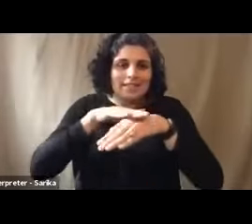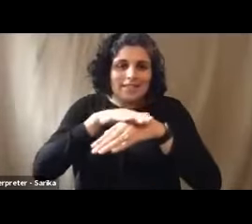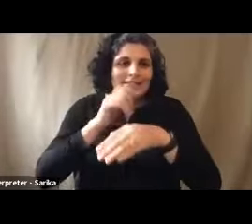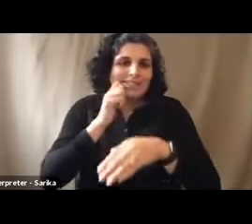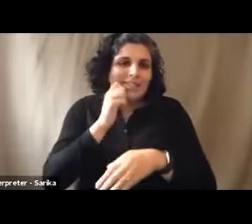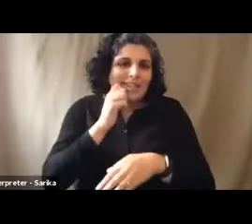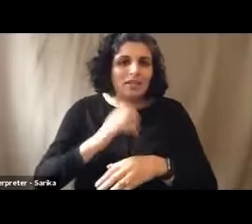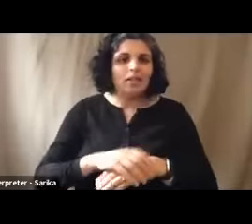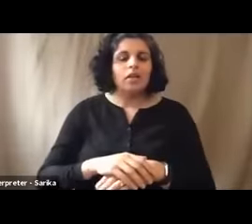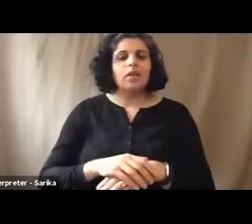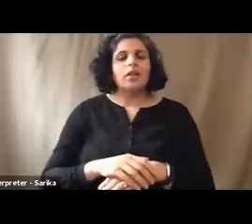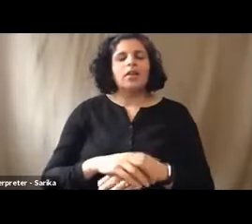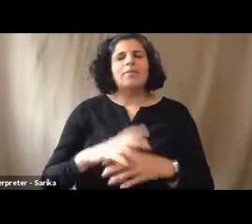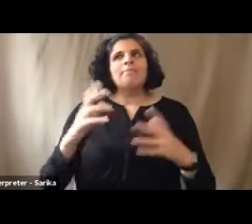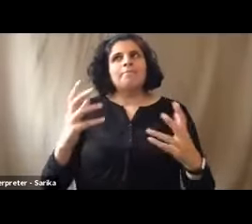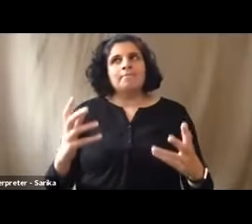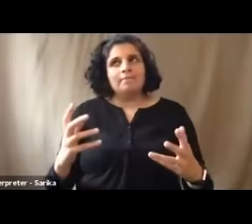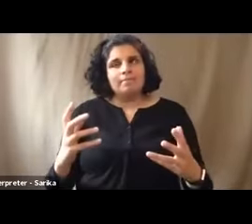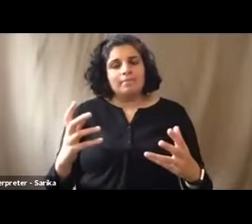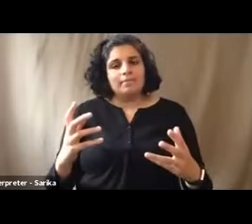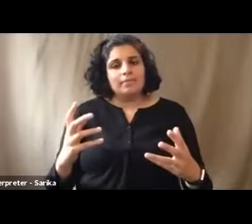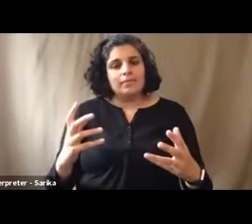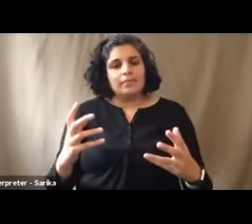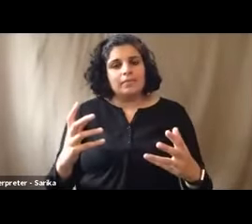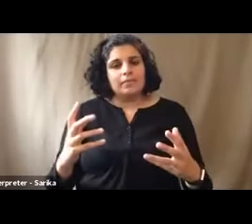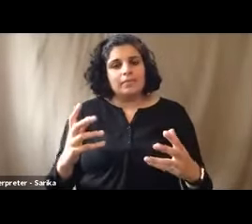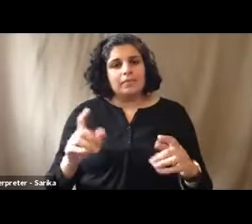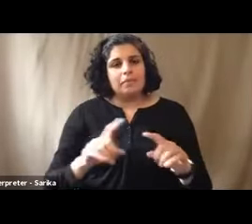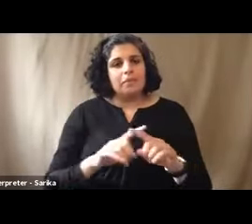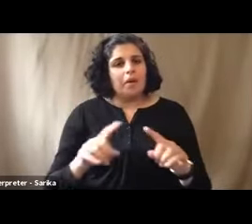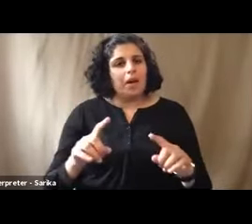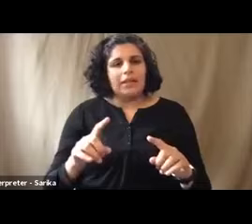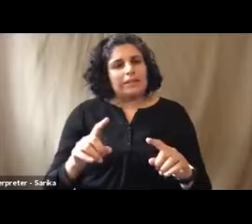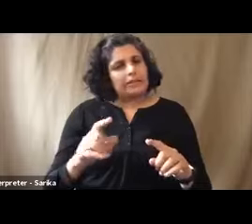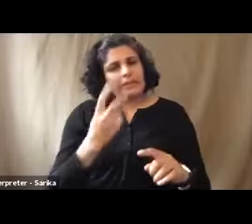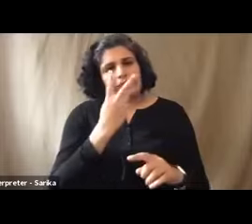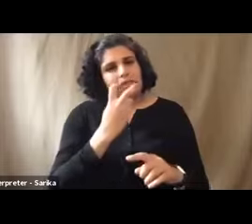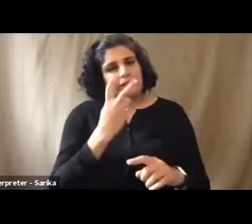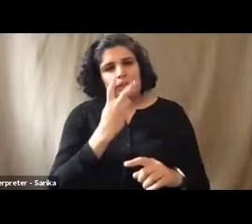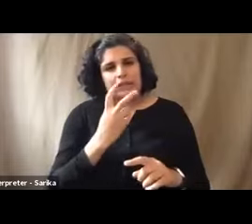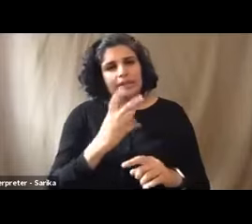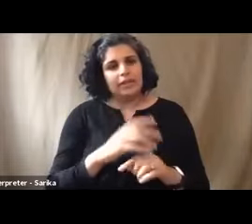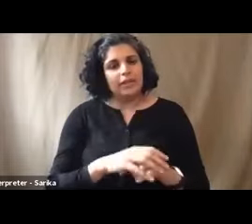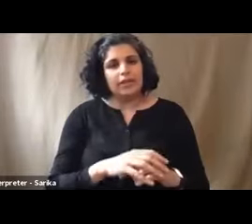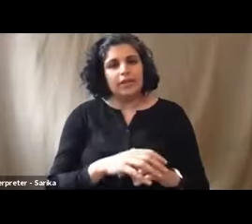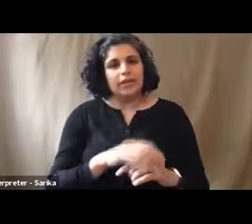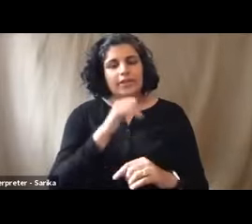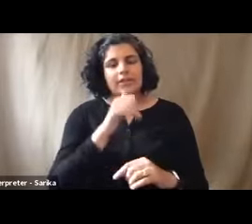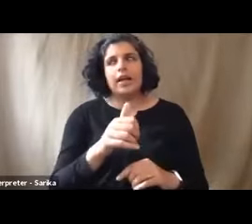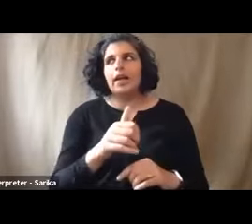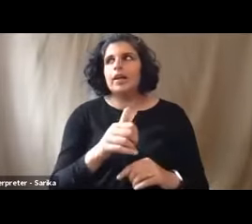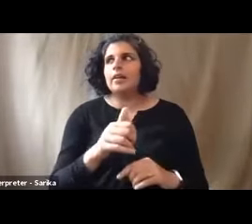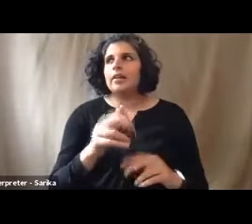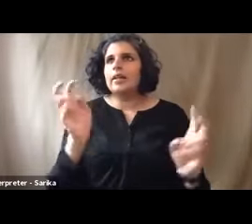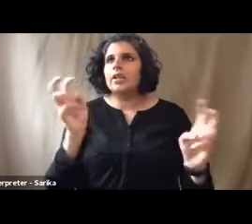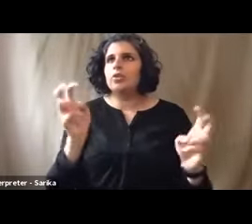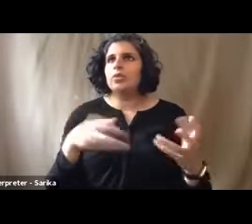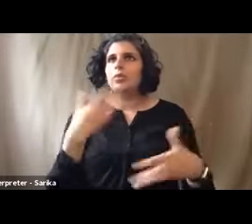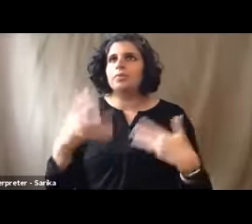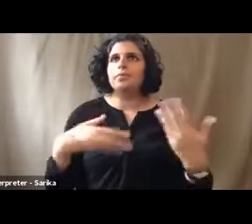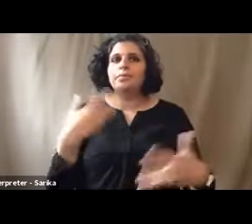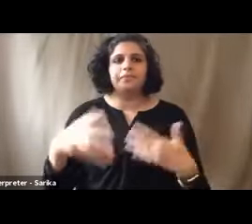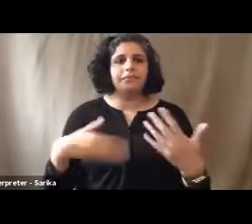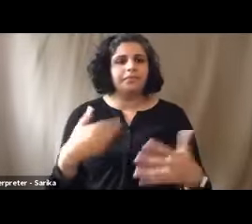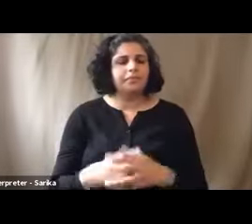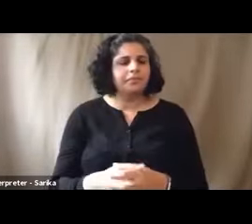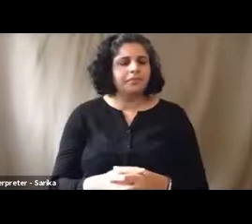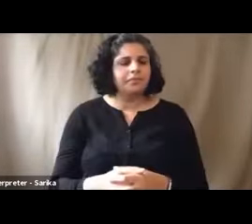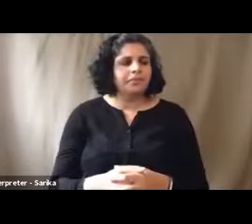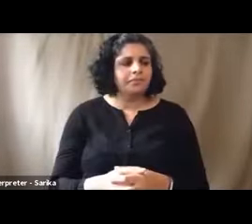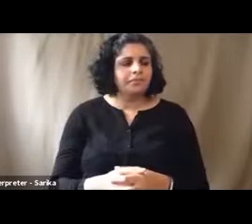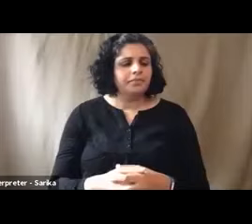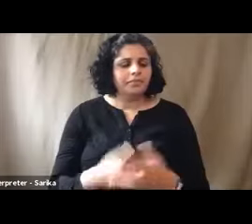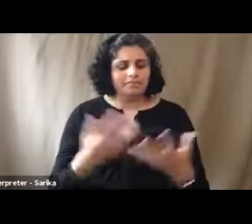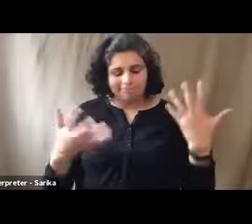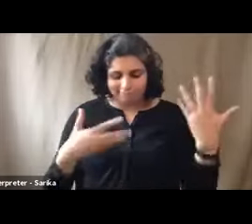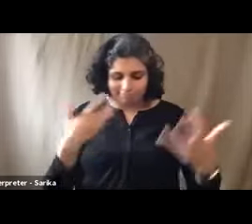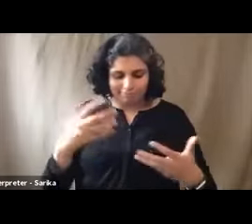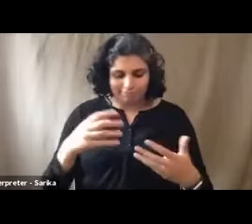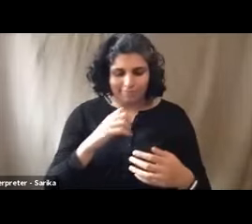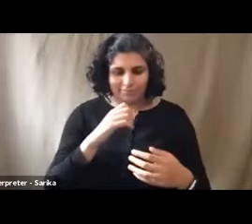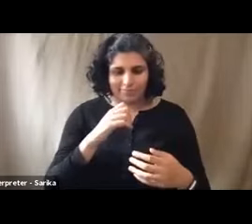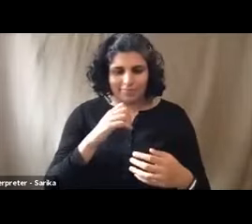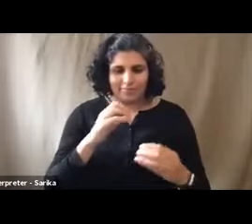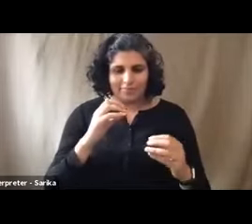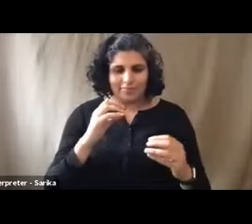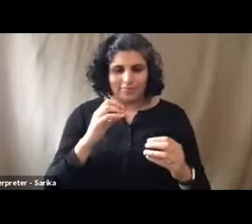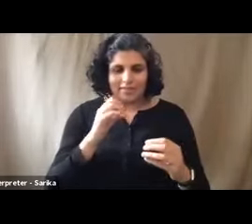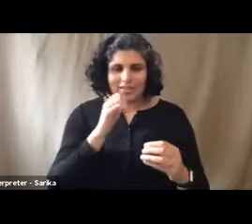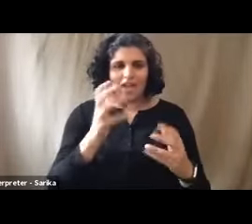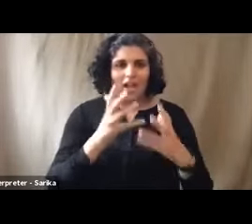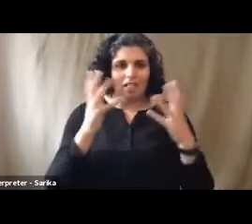But it's not an issue that is being given a lot of precaution around.